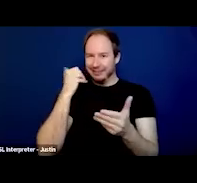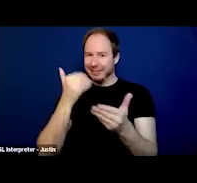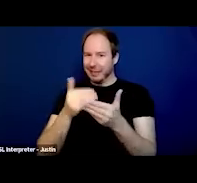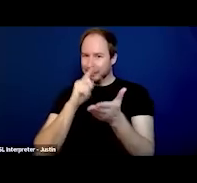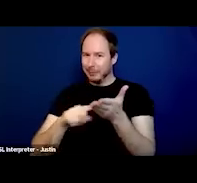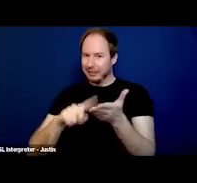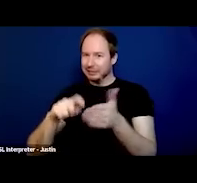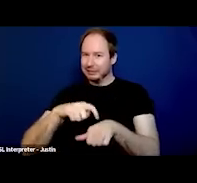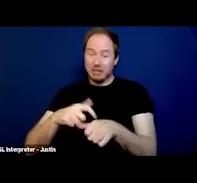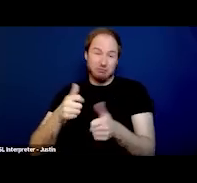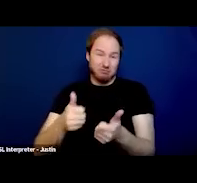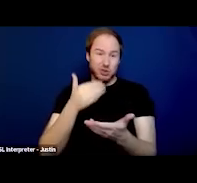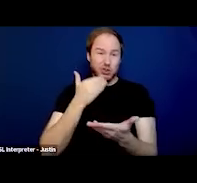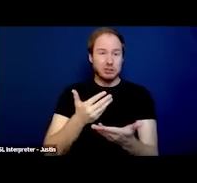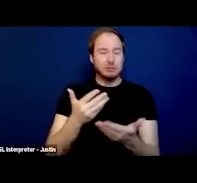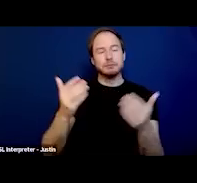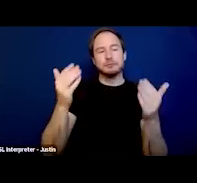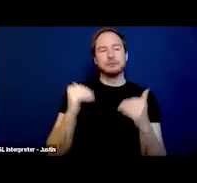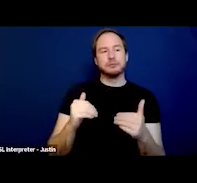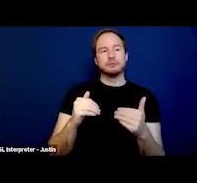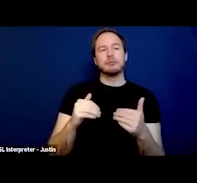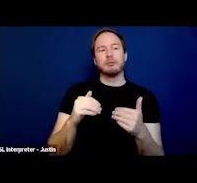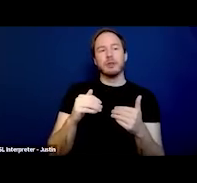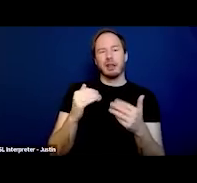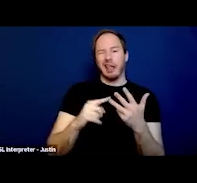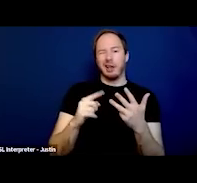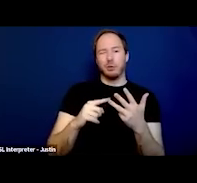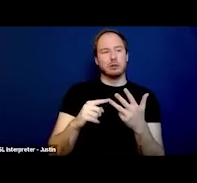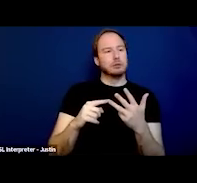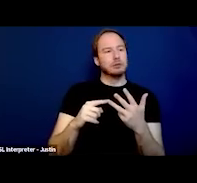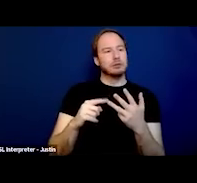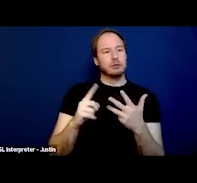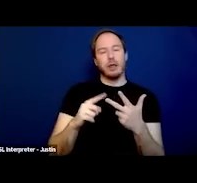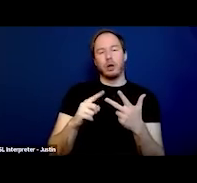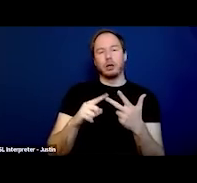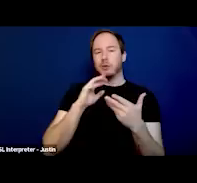And then lastly, community building. So one of the big things that we hear a lot from residents